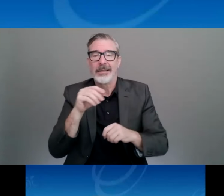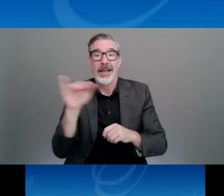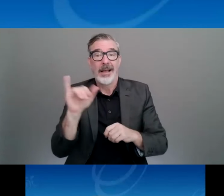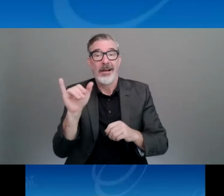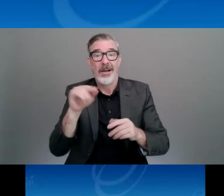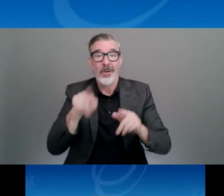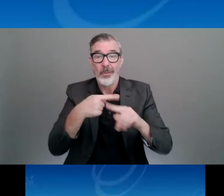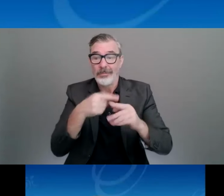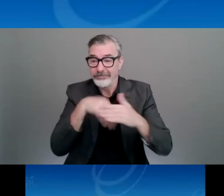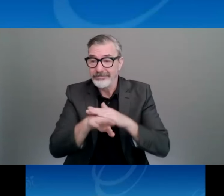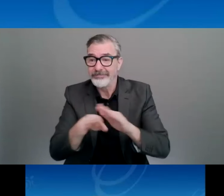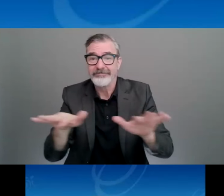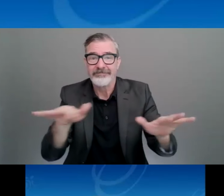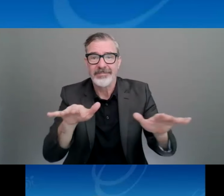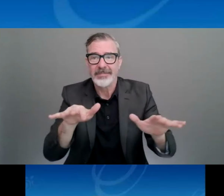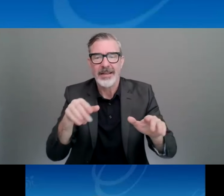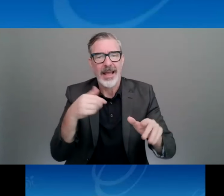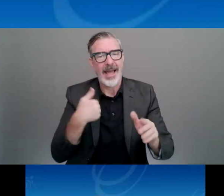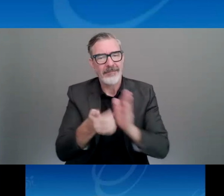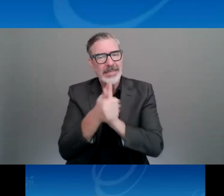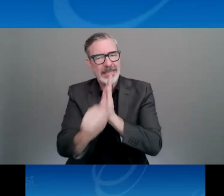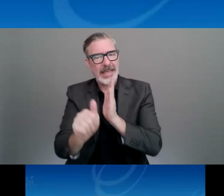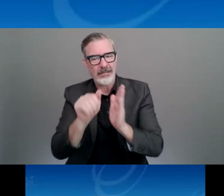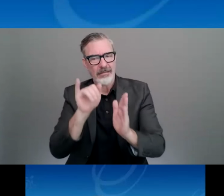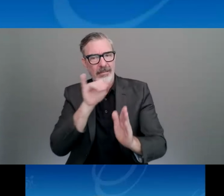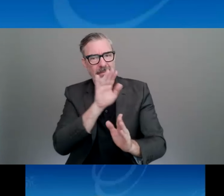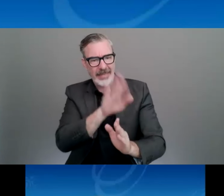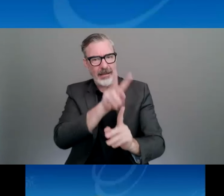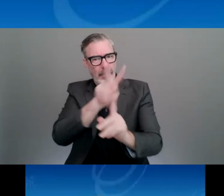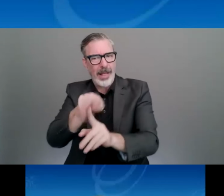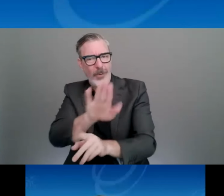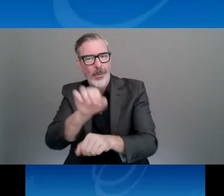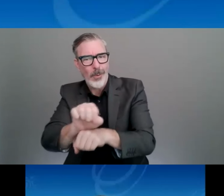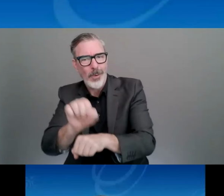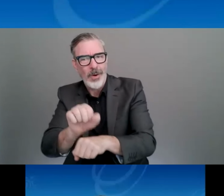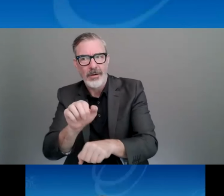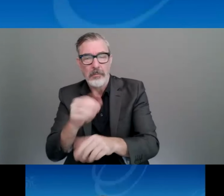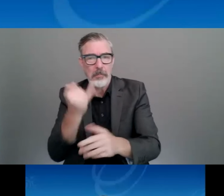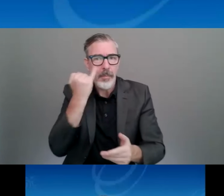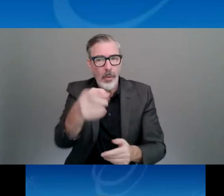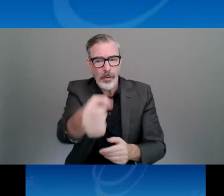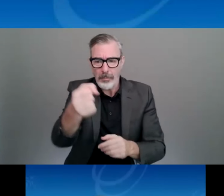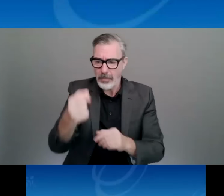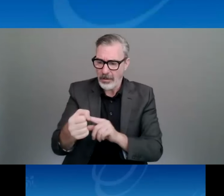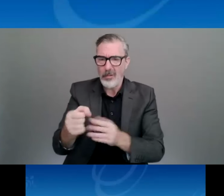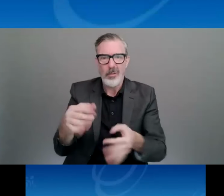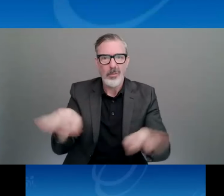So they use those skills in the workplace as well. So wouldn't you value having someone like that on your team? Well, isn't that true?